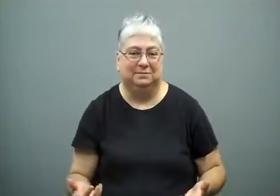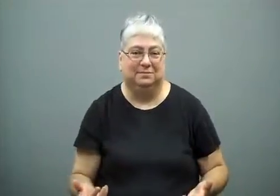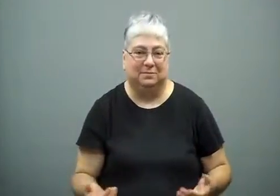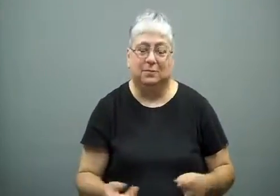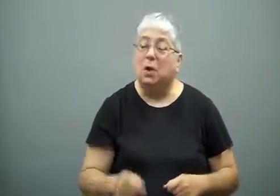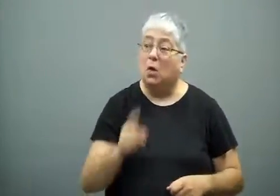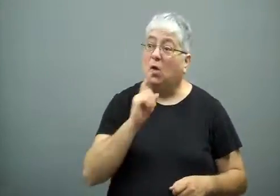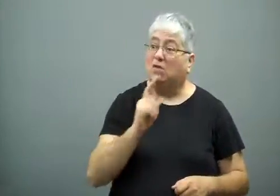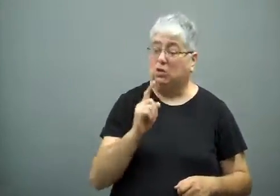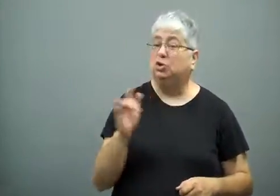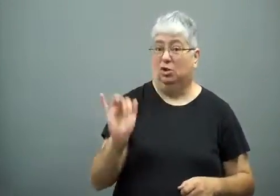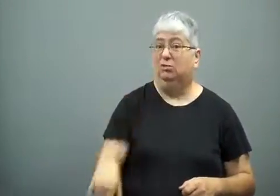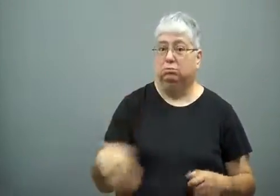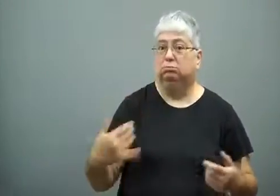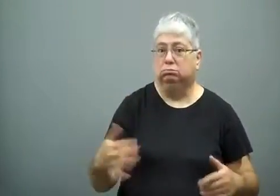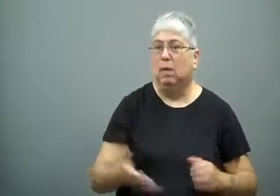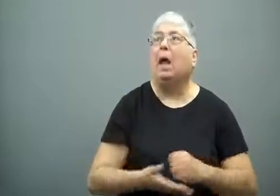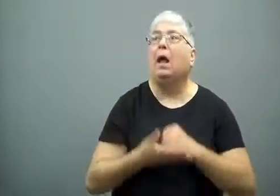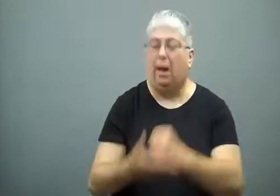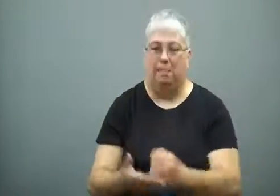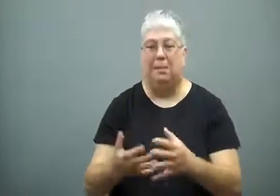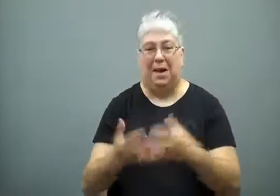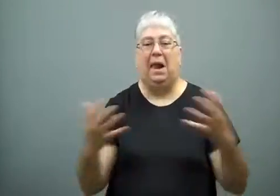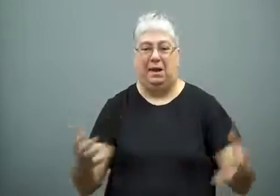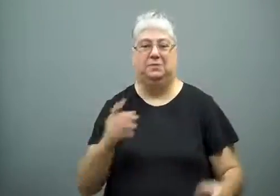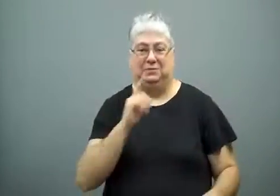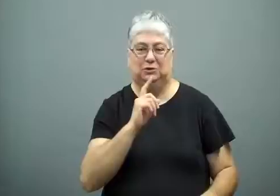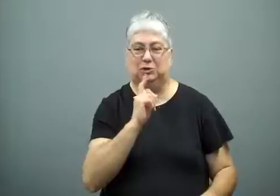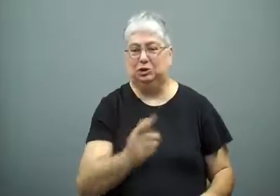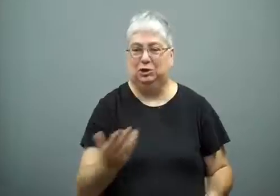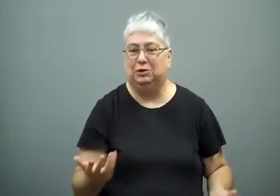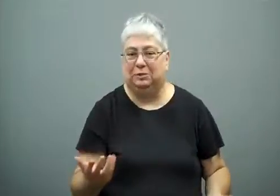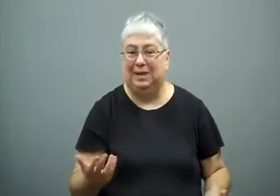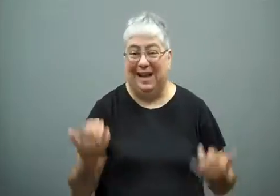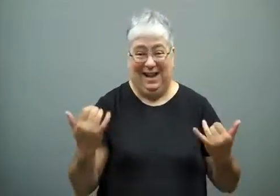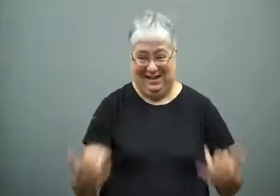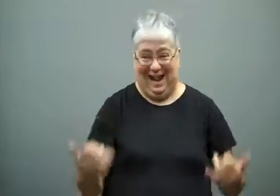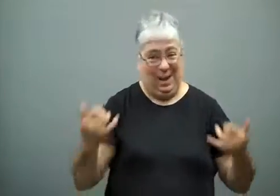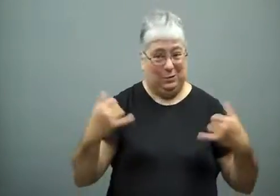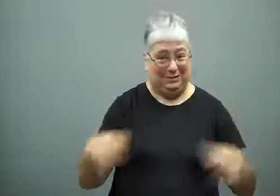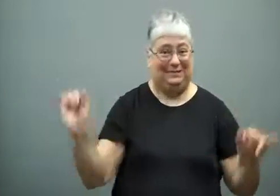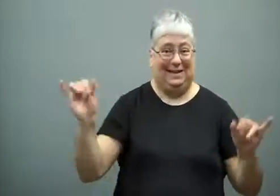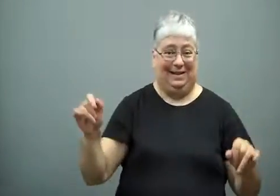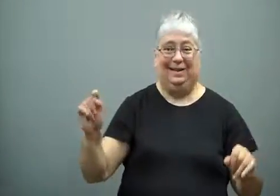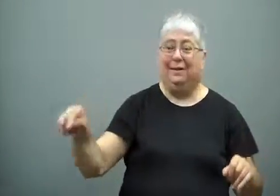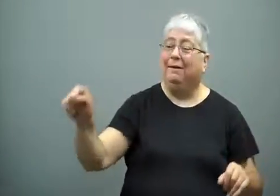That would make a big difference.